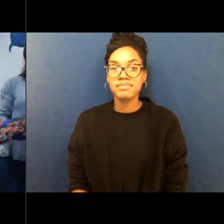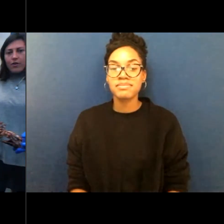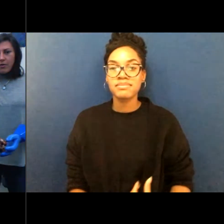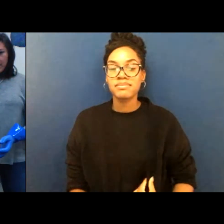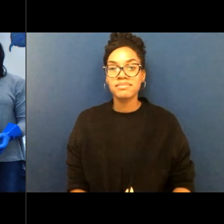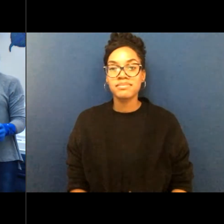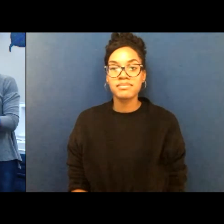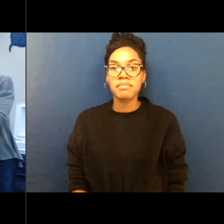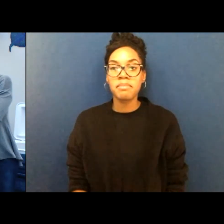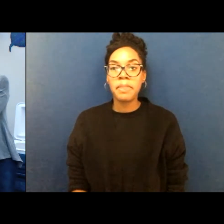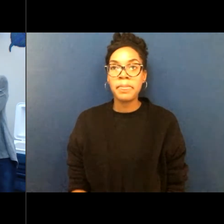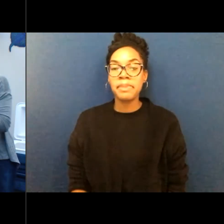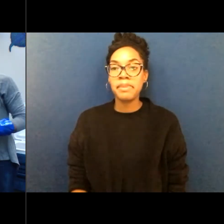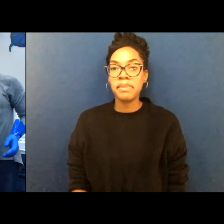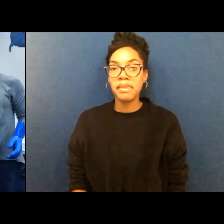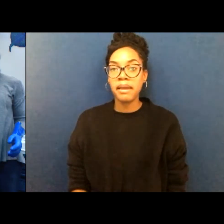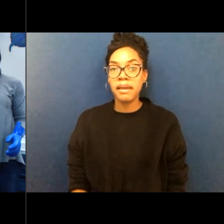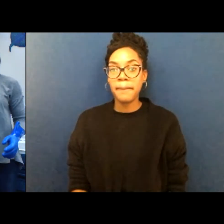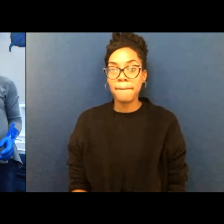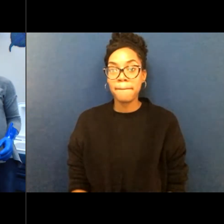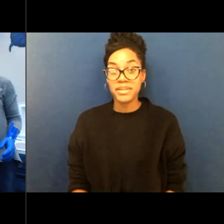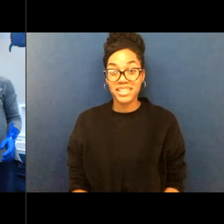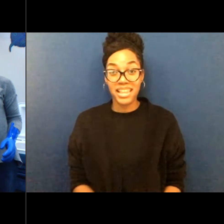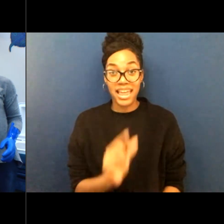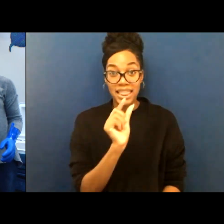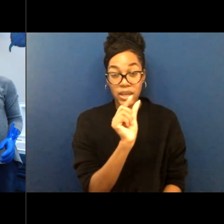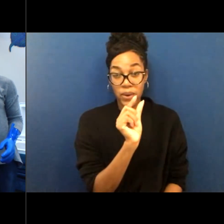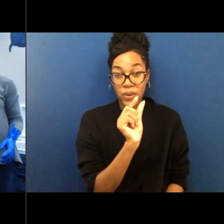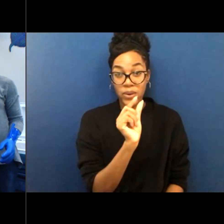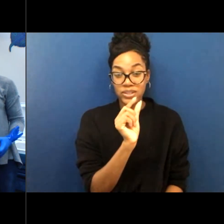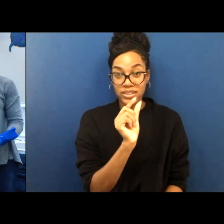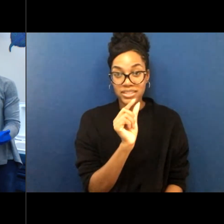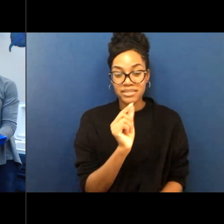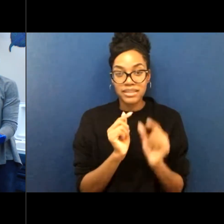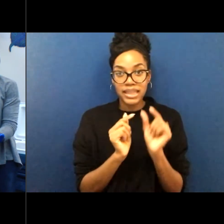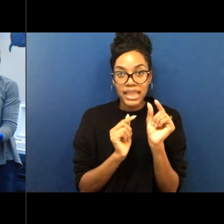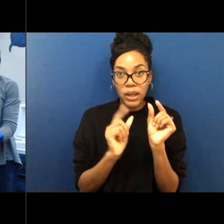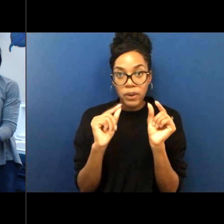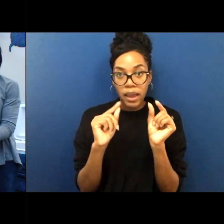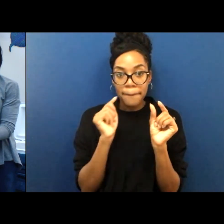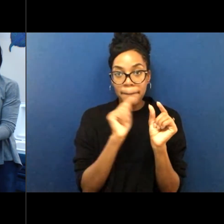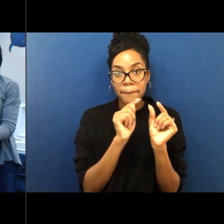We know that that little juvenile red king crab, I just showed you is obviously younger